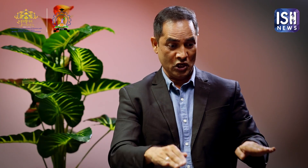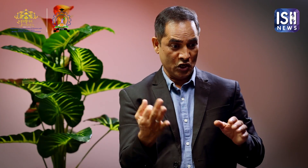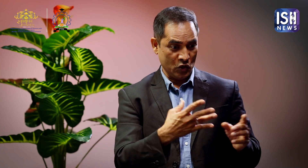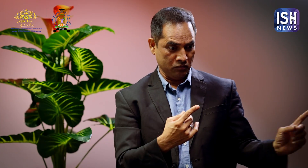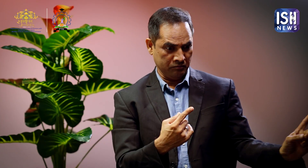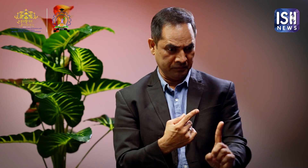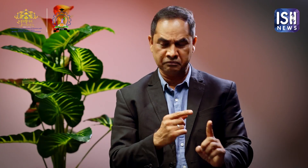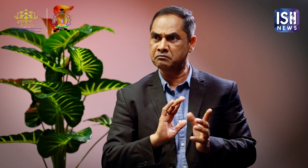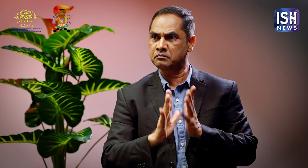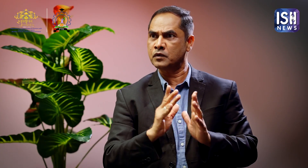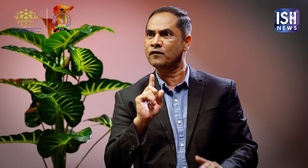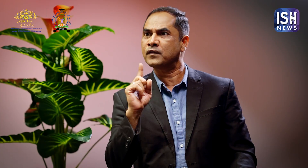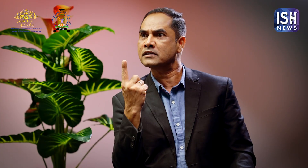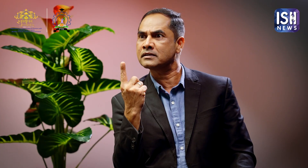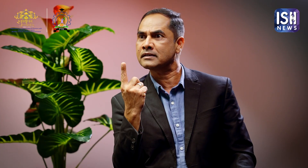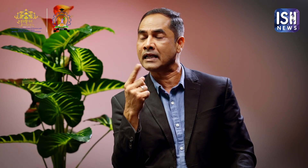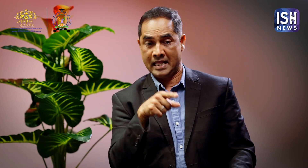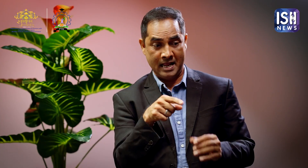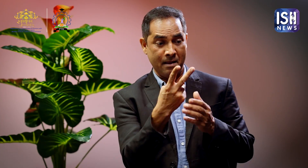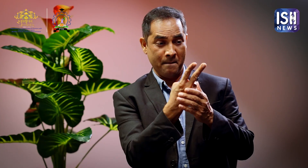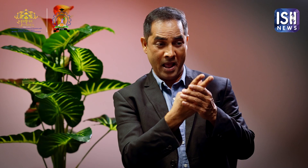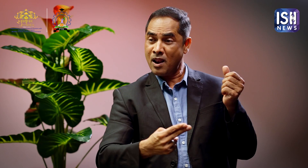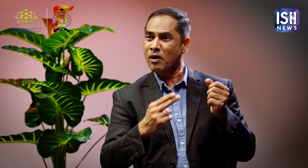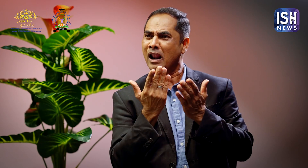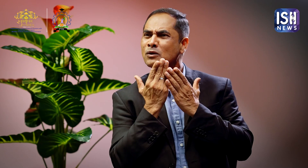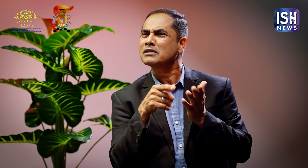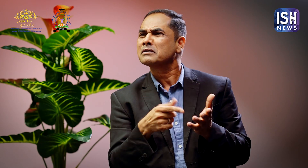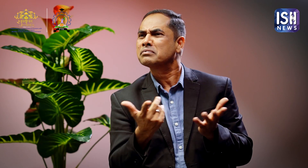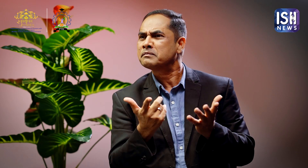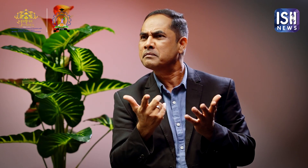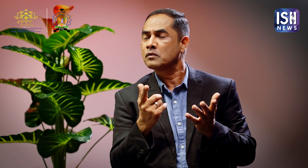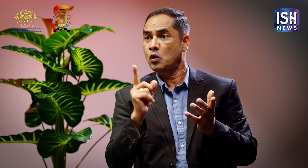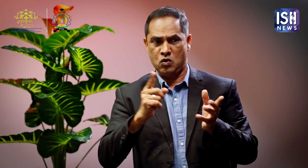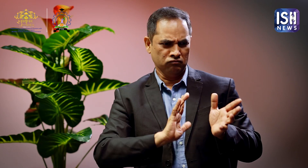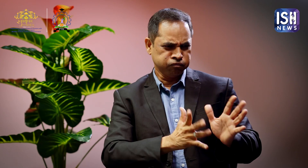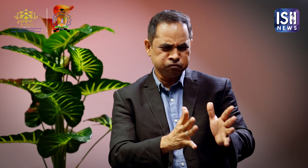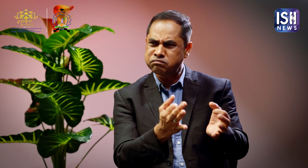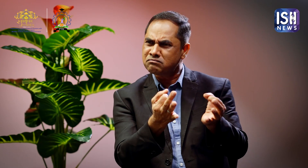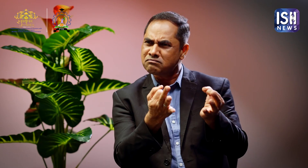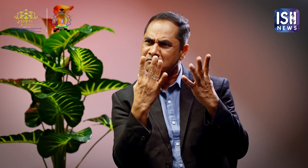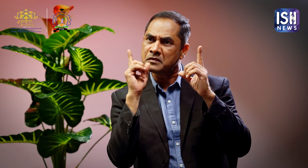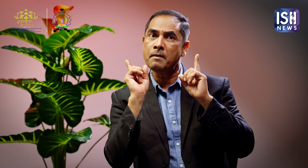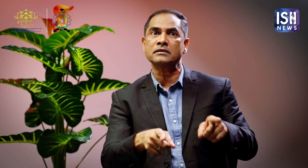When a new student enroll in my school, they must be taught ISL first. This bilingual education, everyone must communicate fluently via ISL.